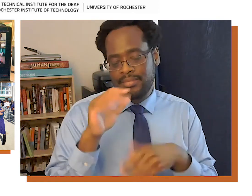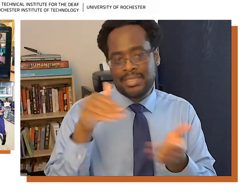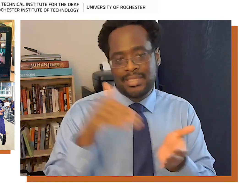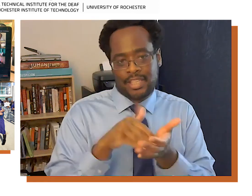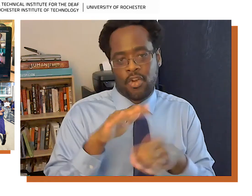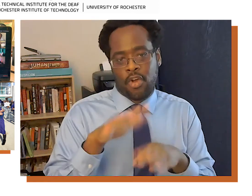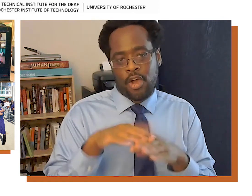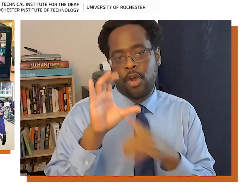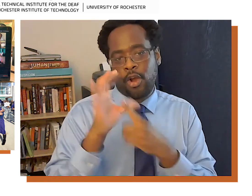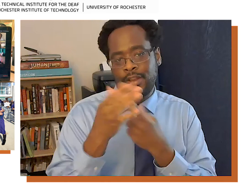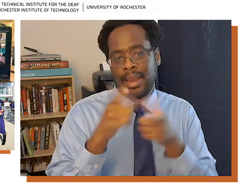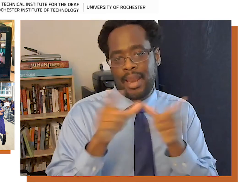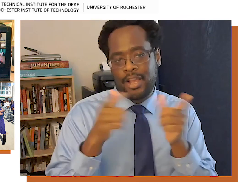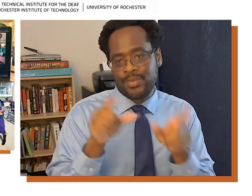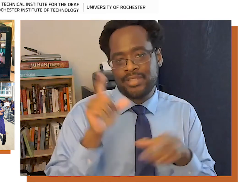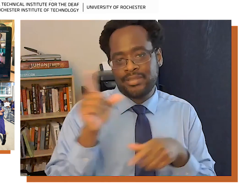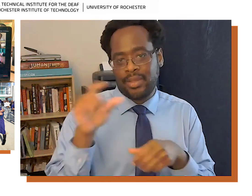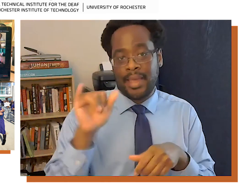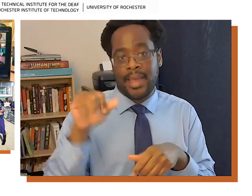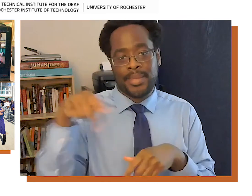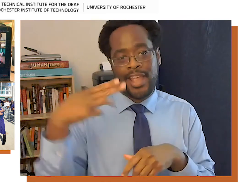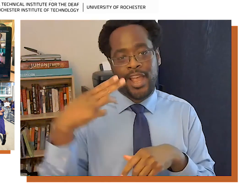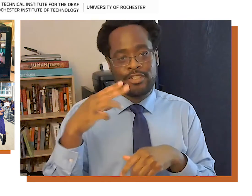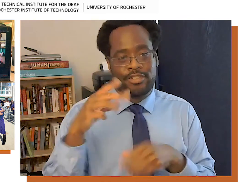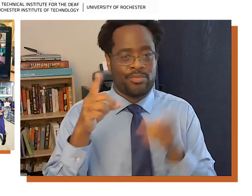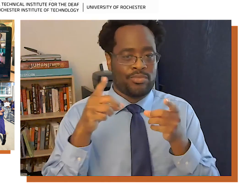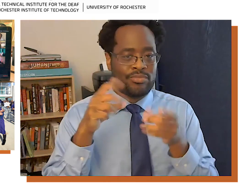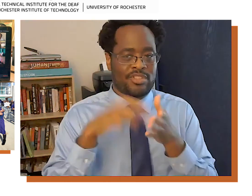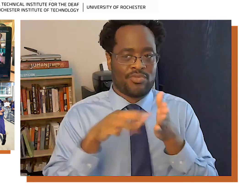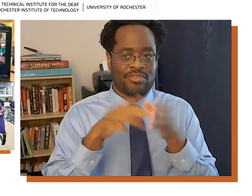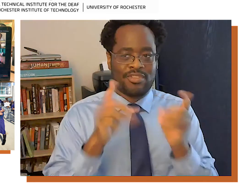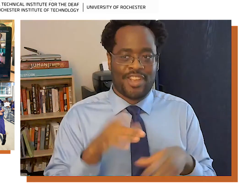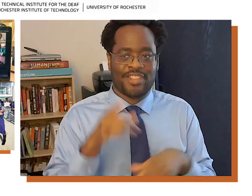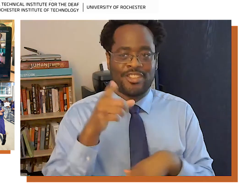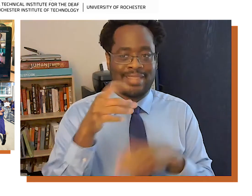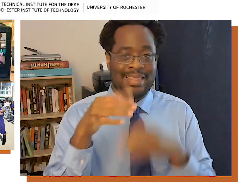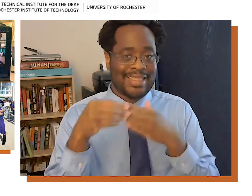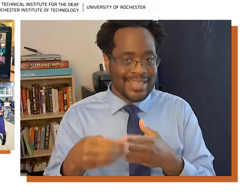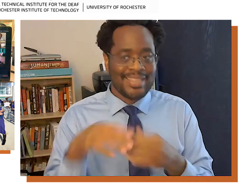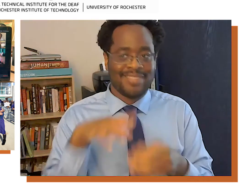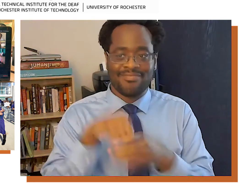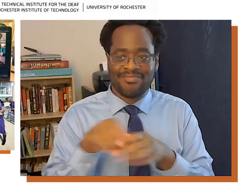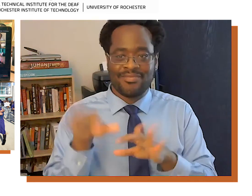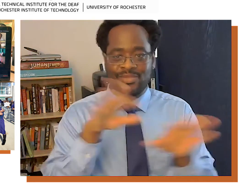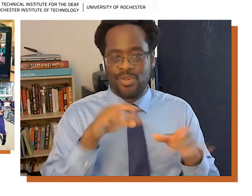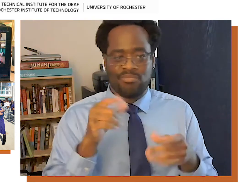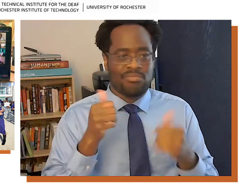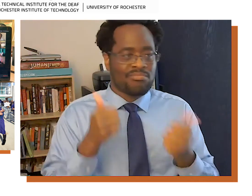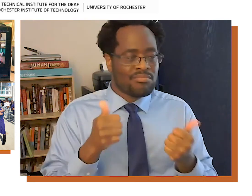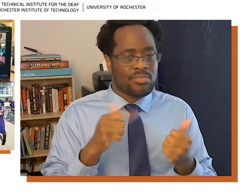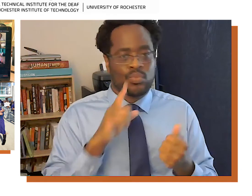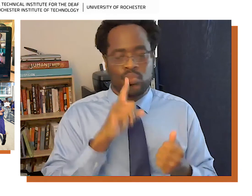You can see the Zoom shot here is the Center on-- the NTID Research Center on Culture and Language.